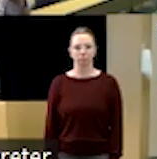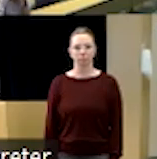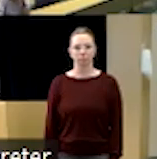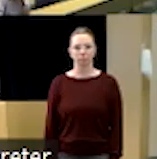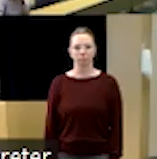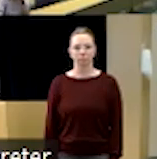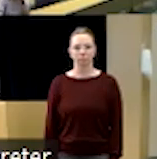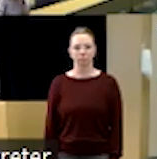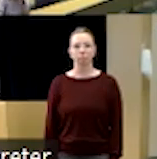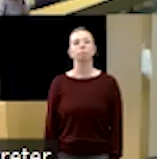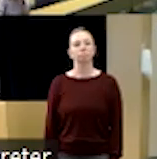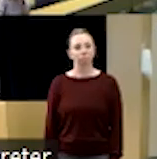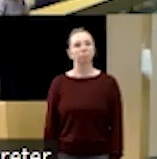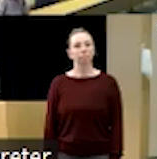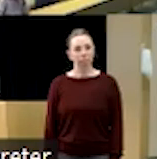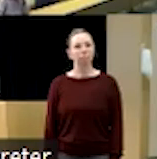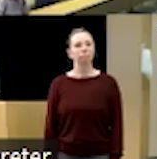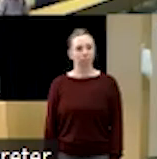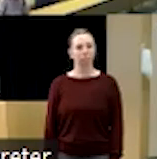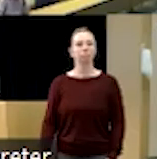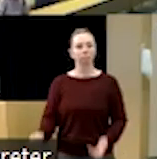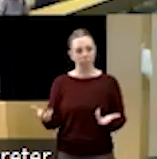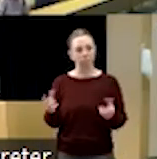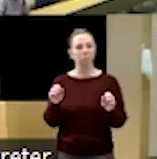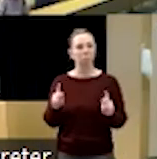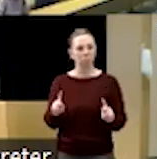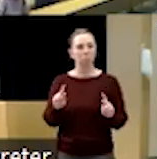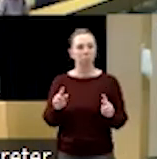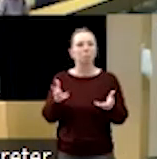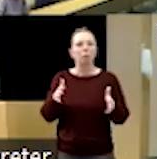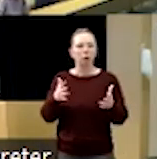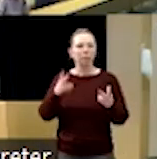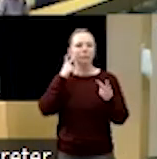yeah very nice I'm also seeing I I'm already seeing familiar wordings like